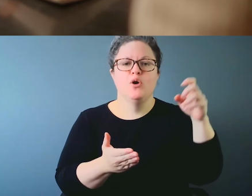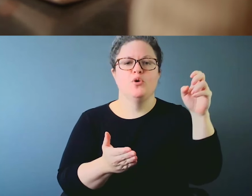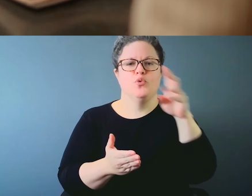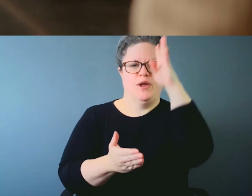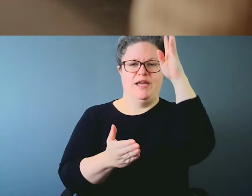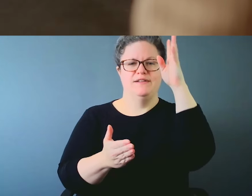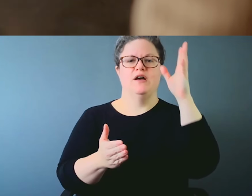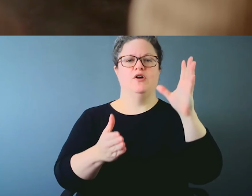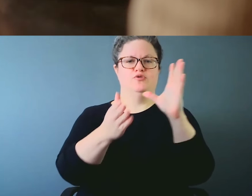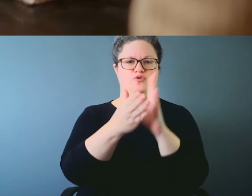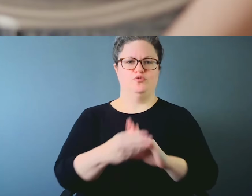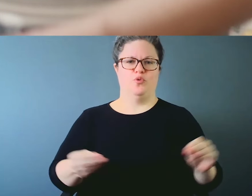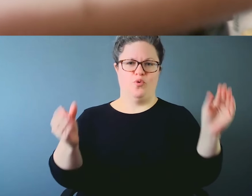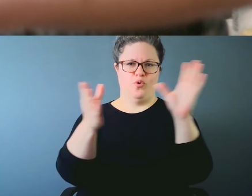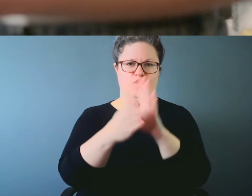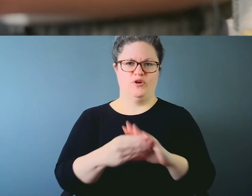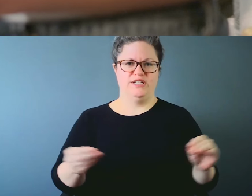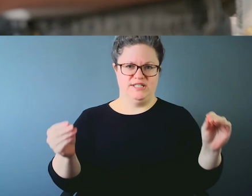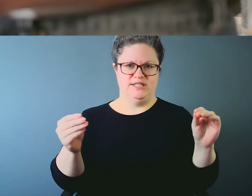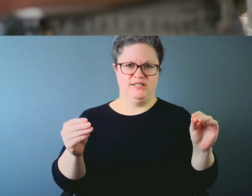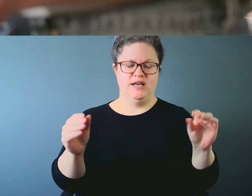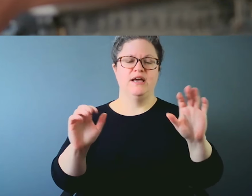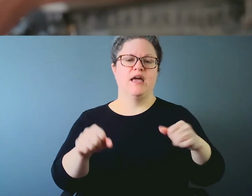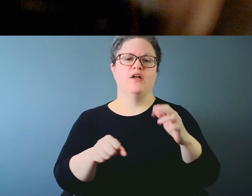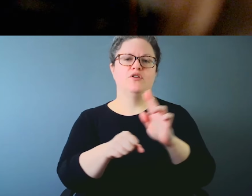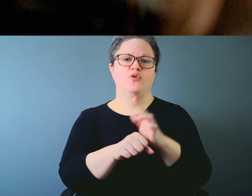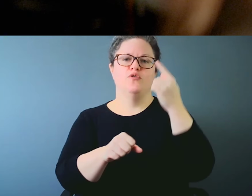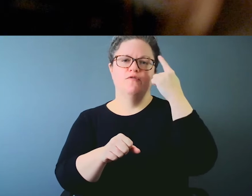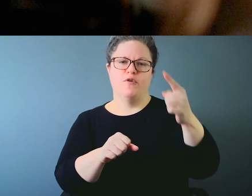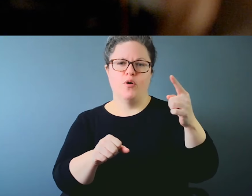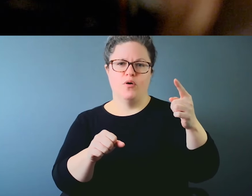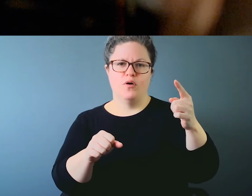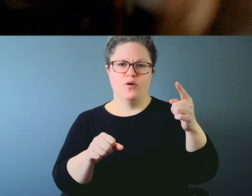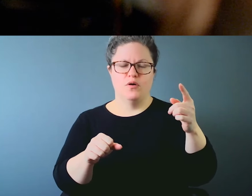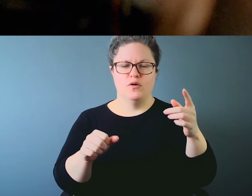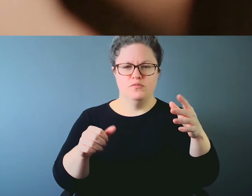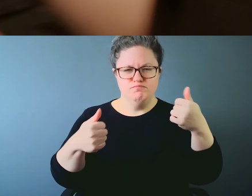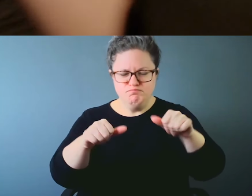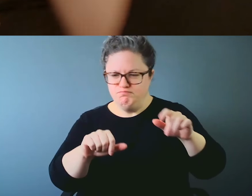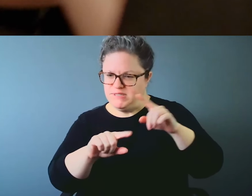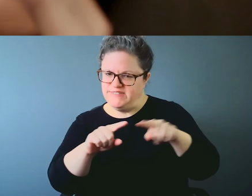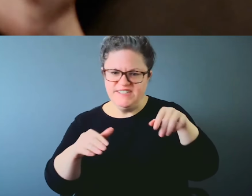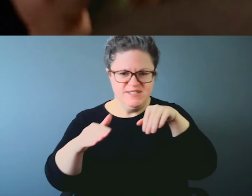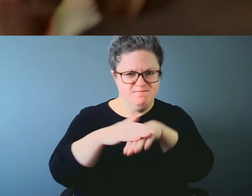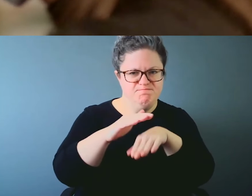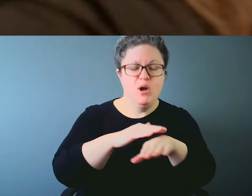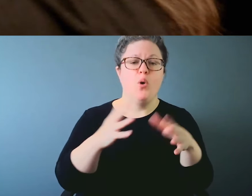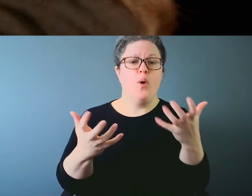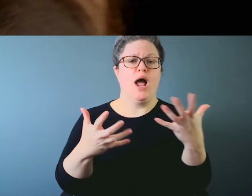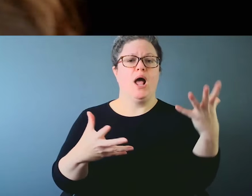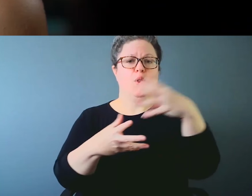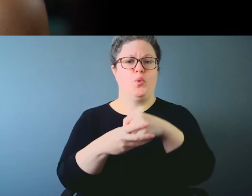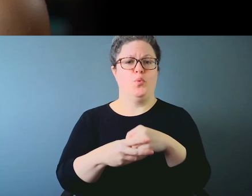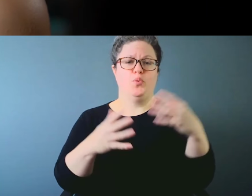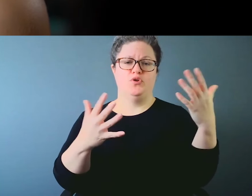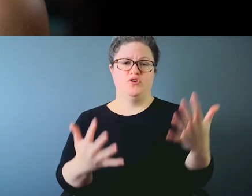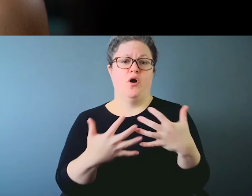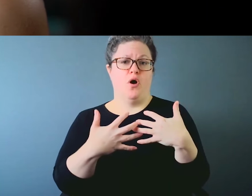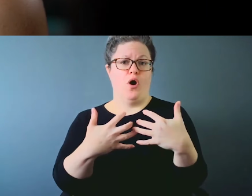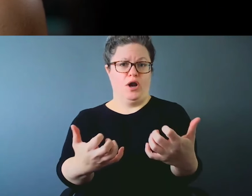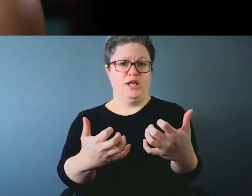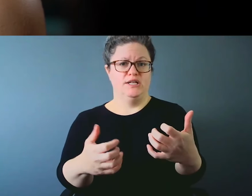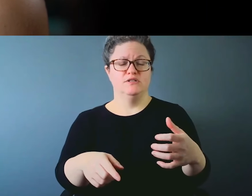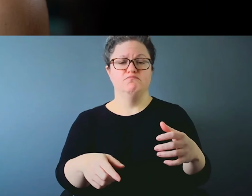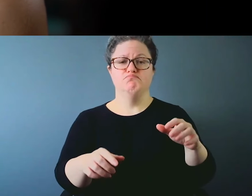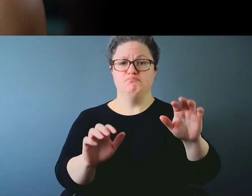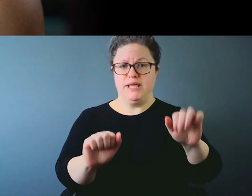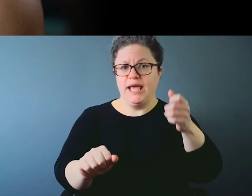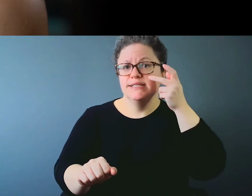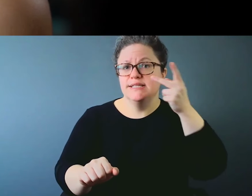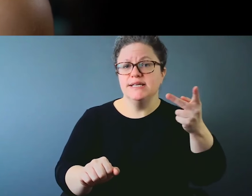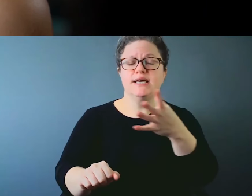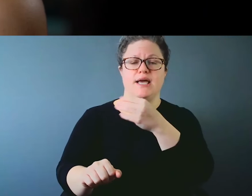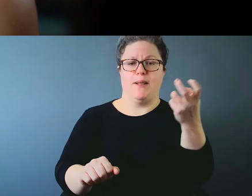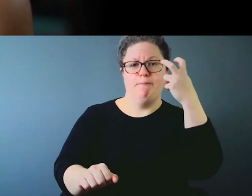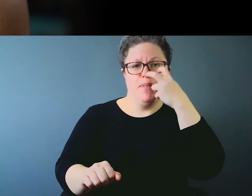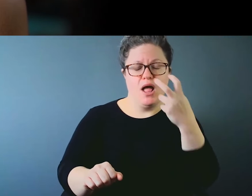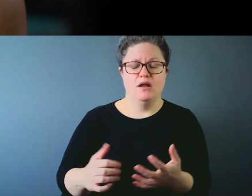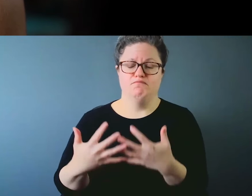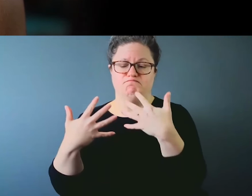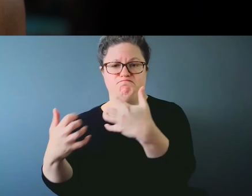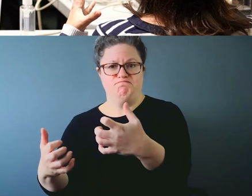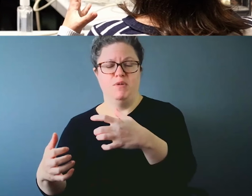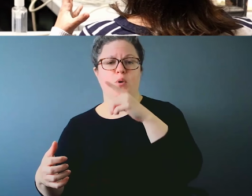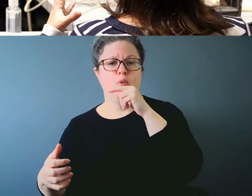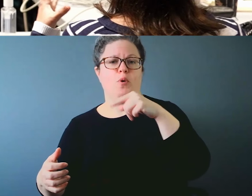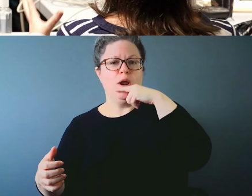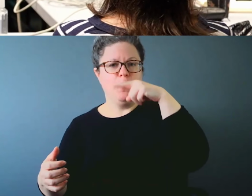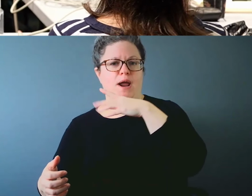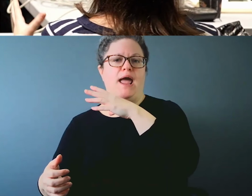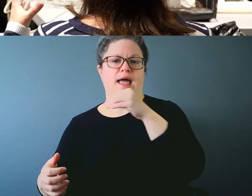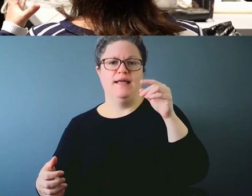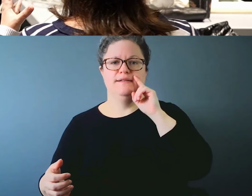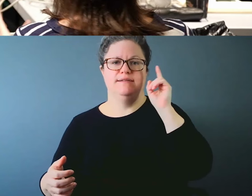a story that we could use as the basis of the exploration to include audiences who were sighted as well as blind and audiences who were hearing as well as deaf.